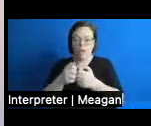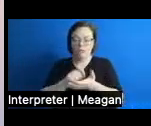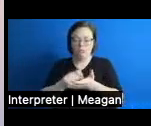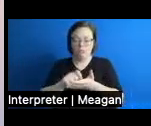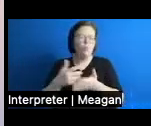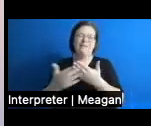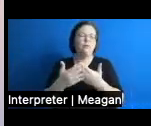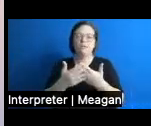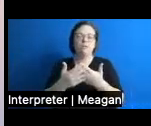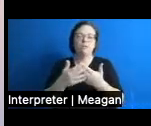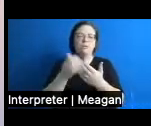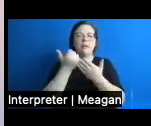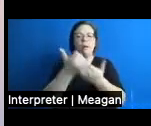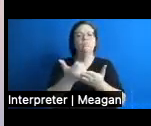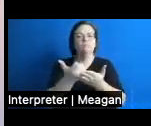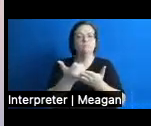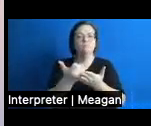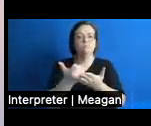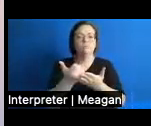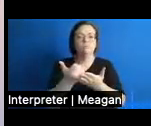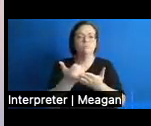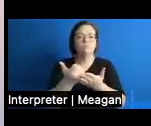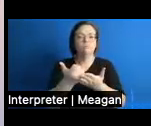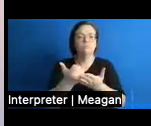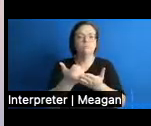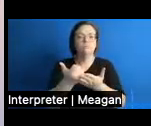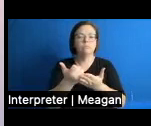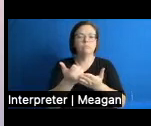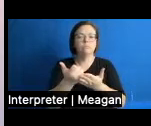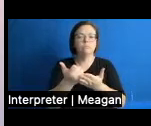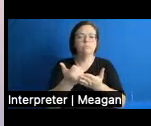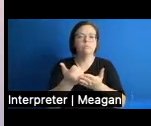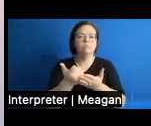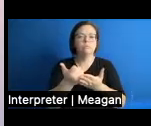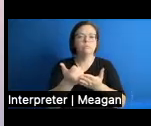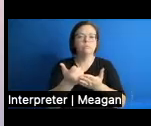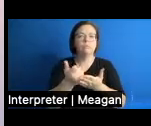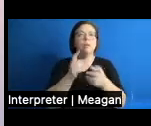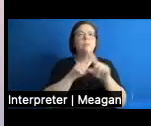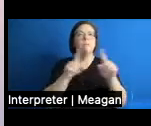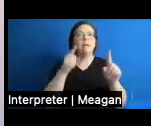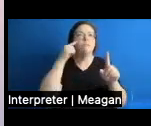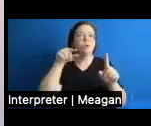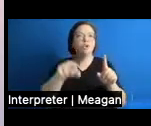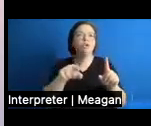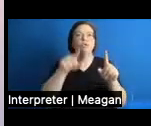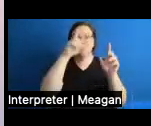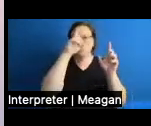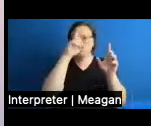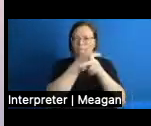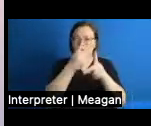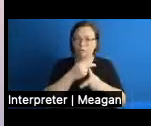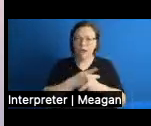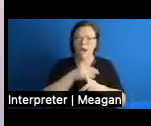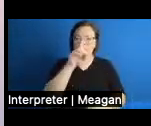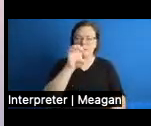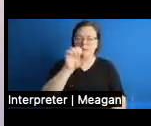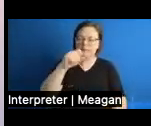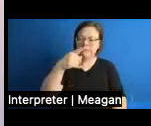way that's helpful for you to just articulate what despair is to yourself and the dictionary